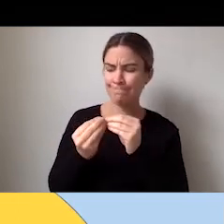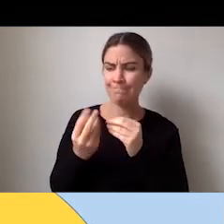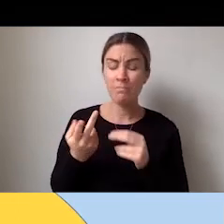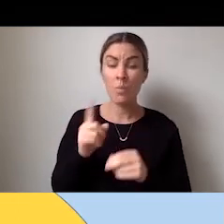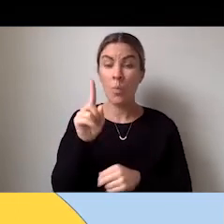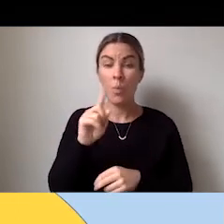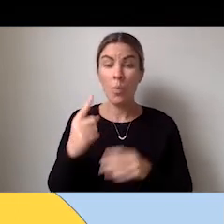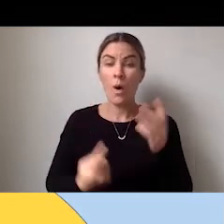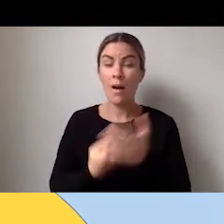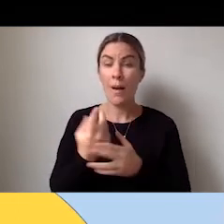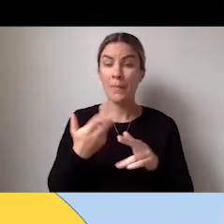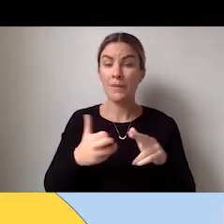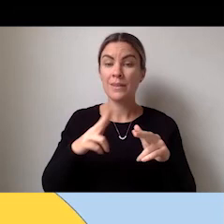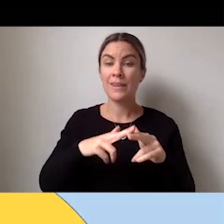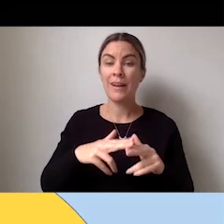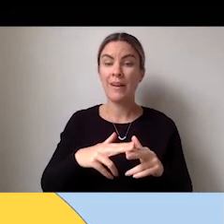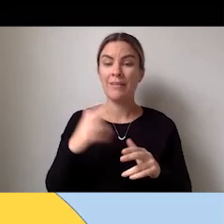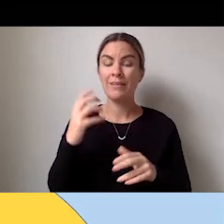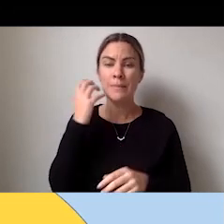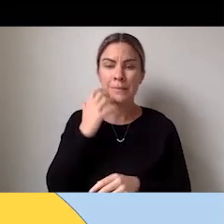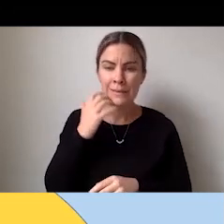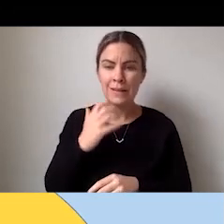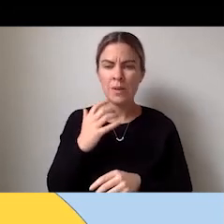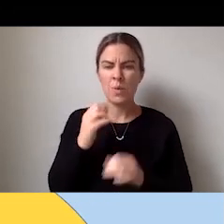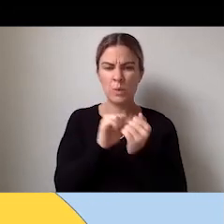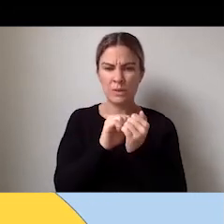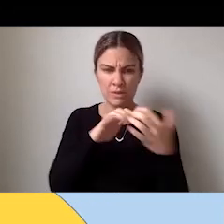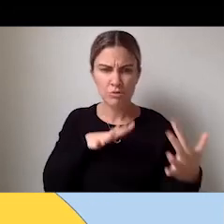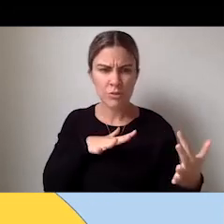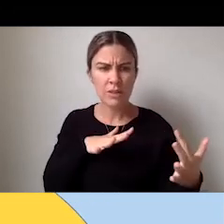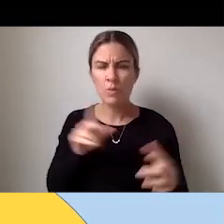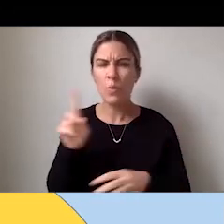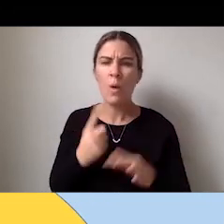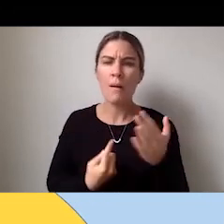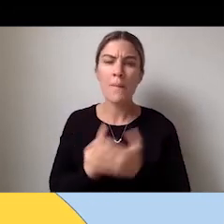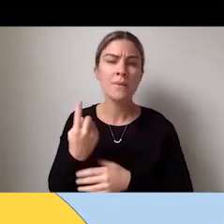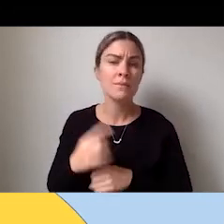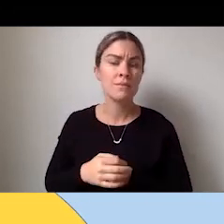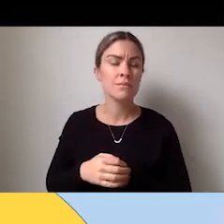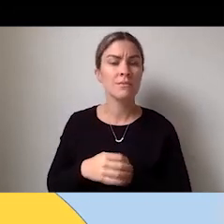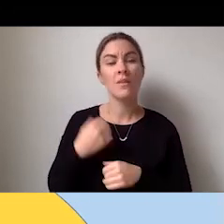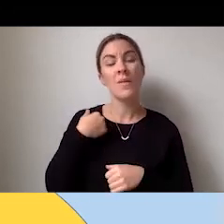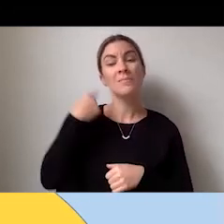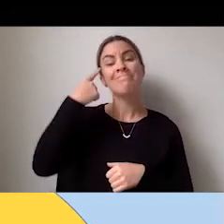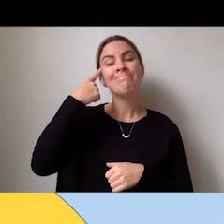Or when they make a mistake when power is shared? I was thinking here about a story that somebody who I worked with told me